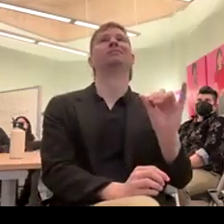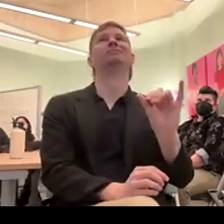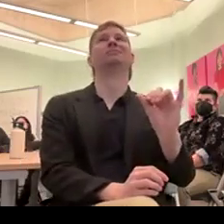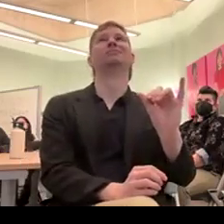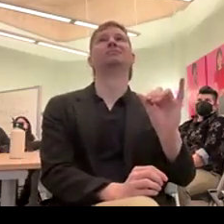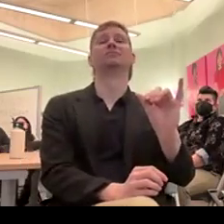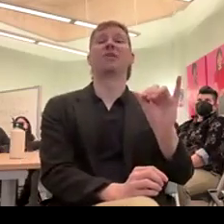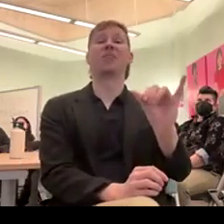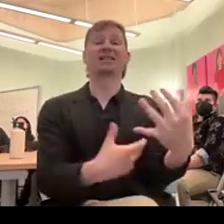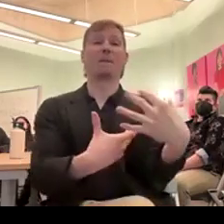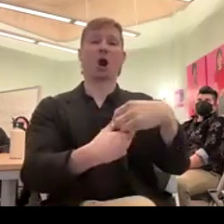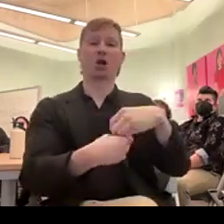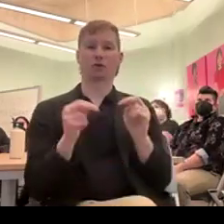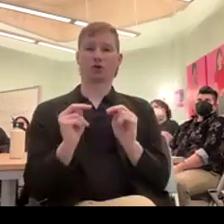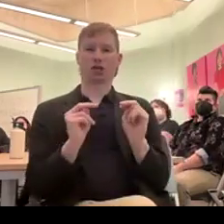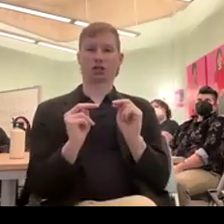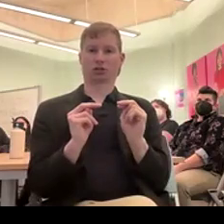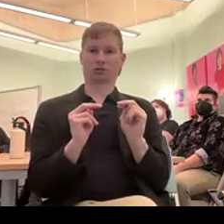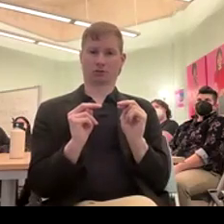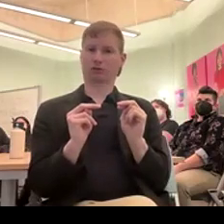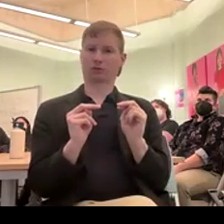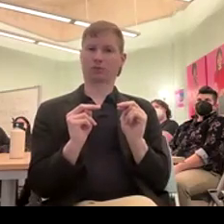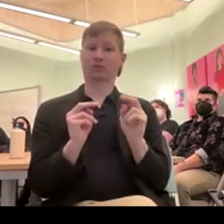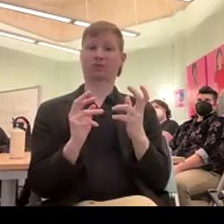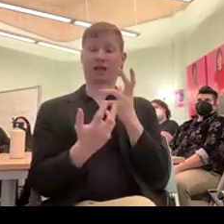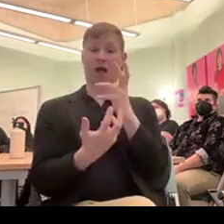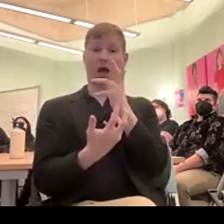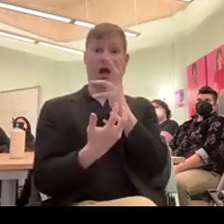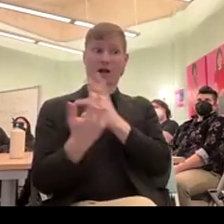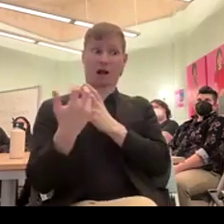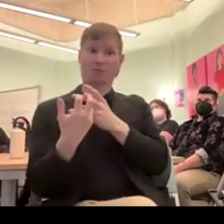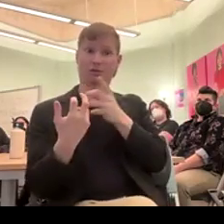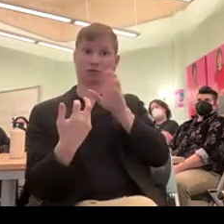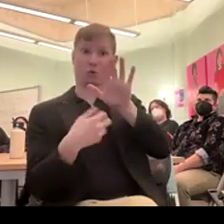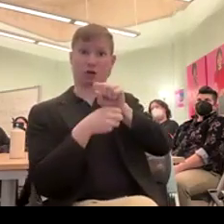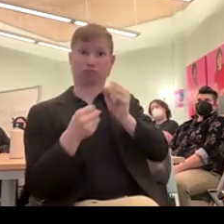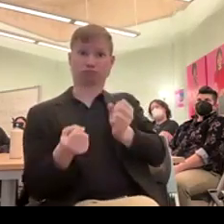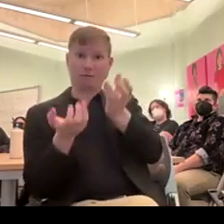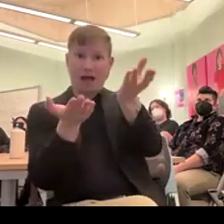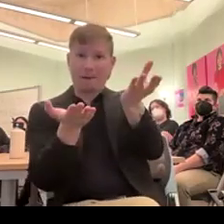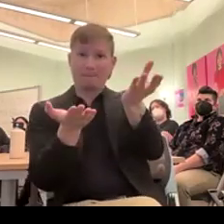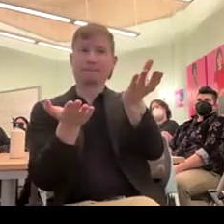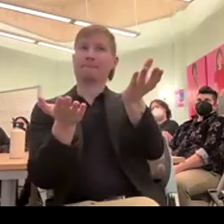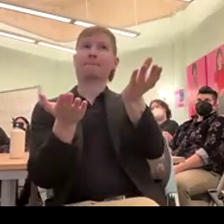don't think of your disability as part of the negotiation, like the accommodations